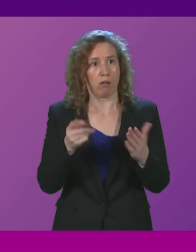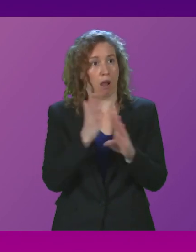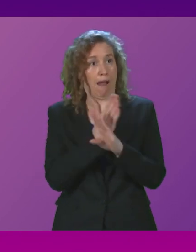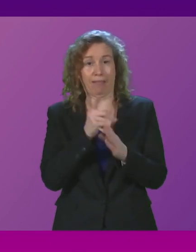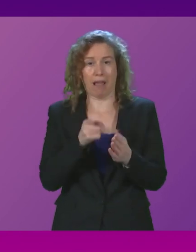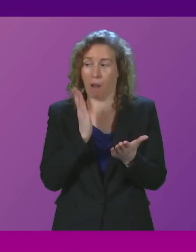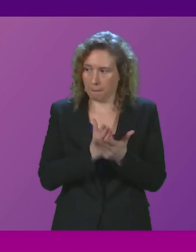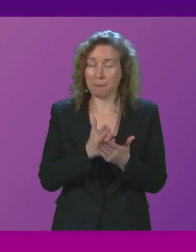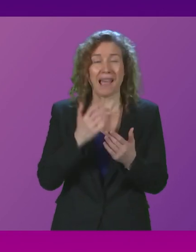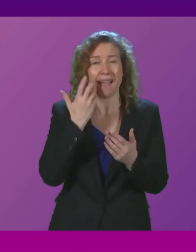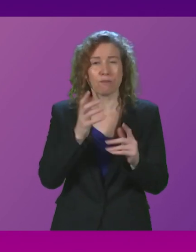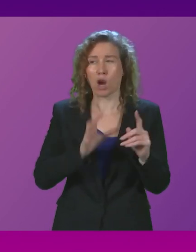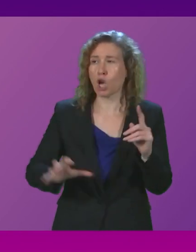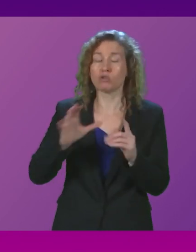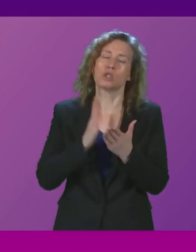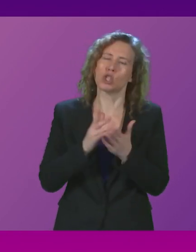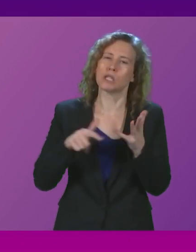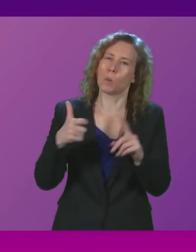Almost every country—certainly every country in the United Kingdom and most countries across